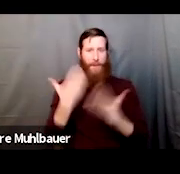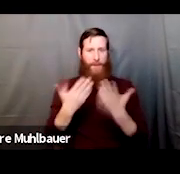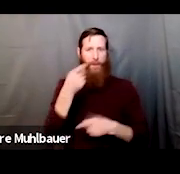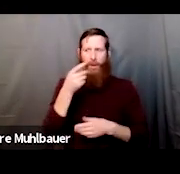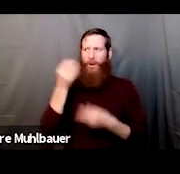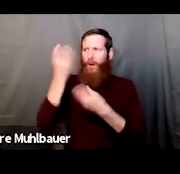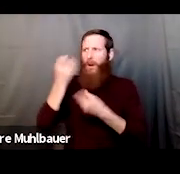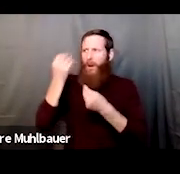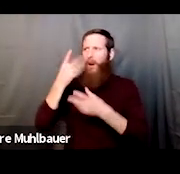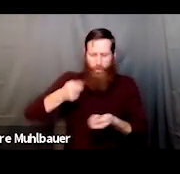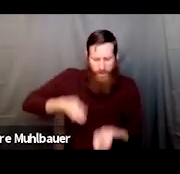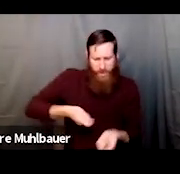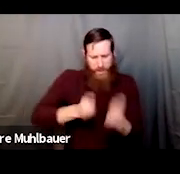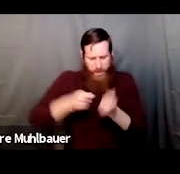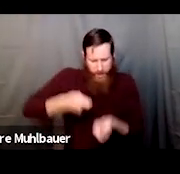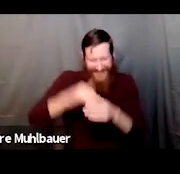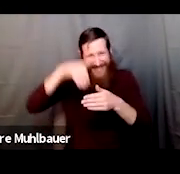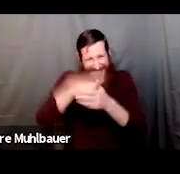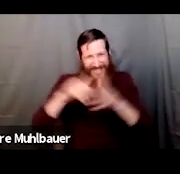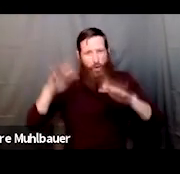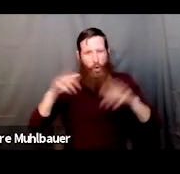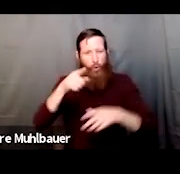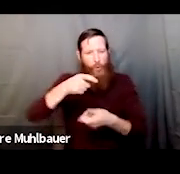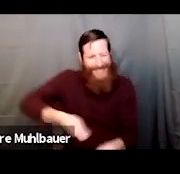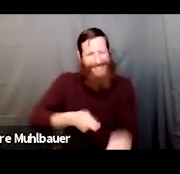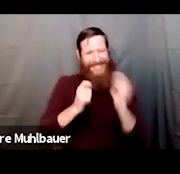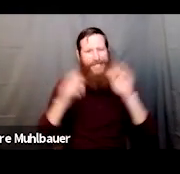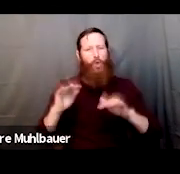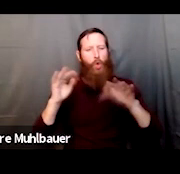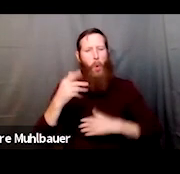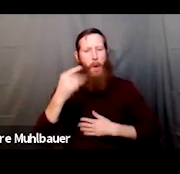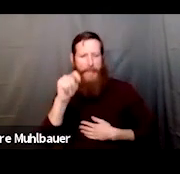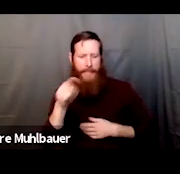How we have to go out and dig snow pits to find information and get data